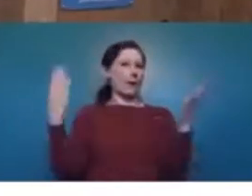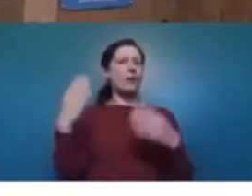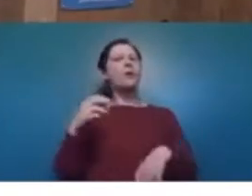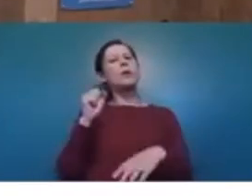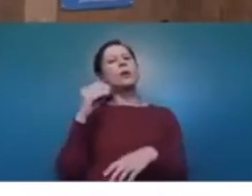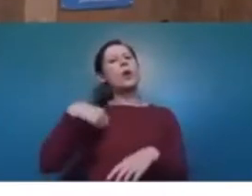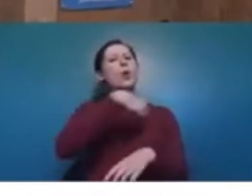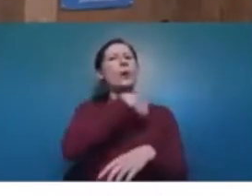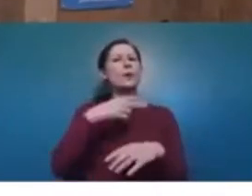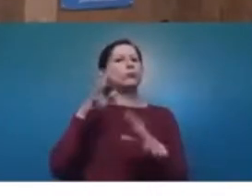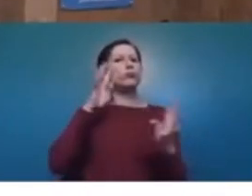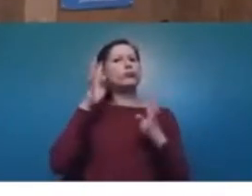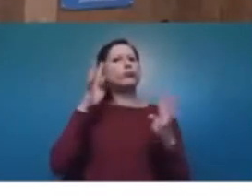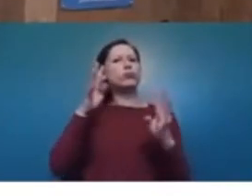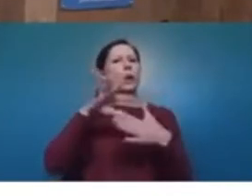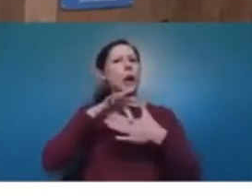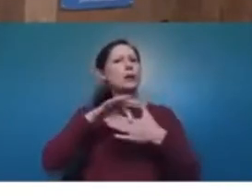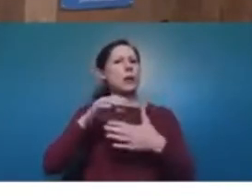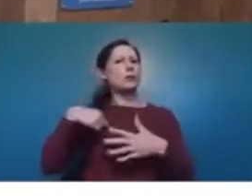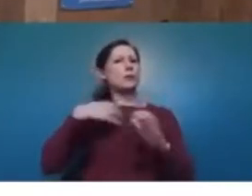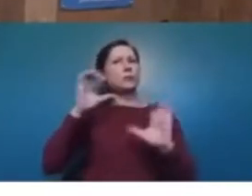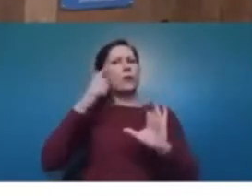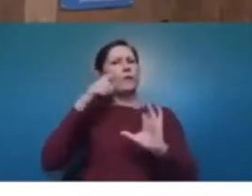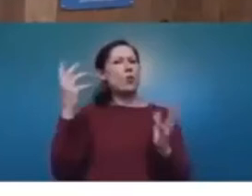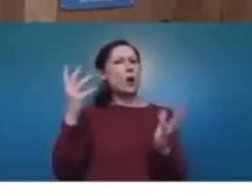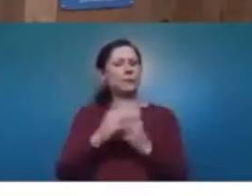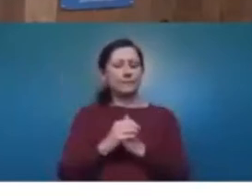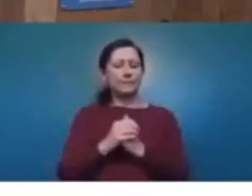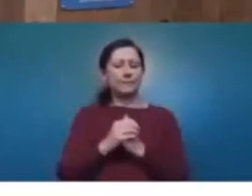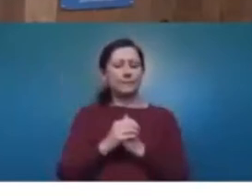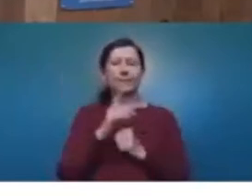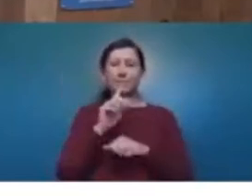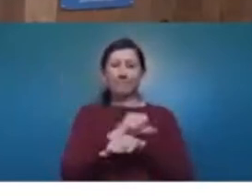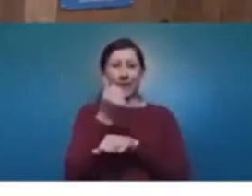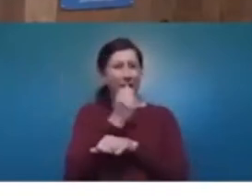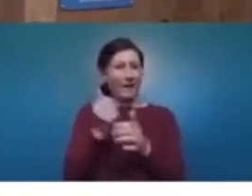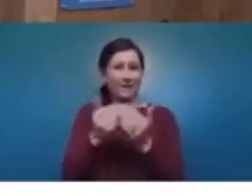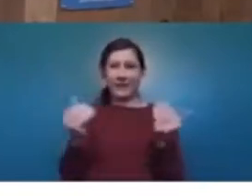we look for when we are creating content? Literally anything that applied to the Aquarium,